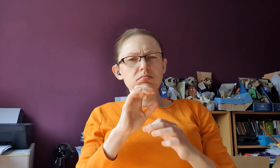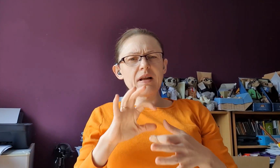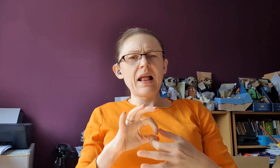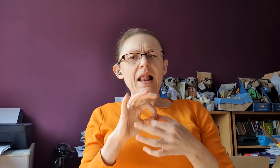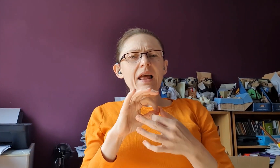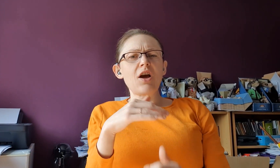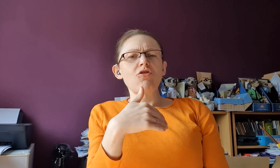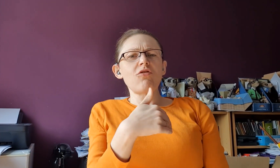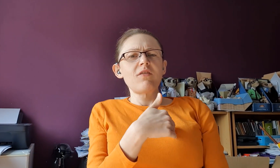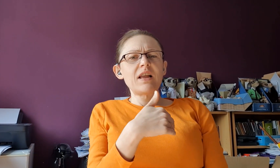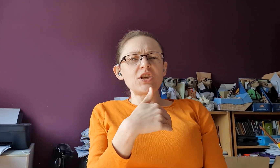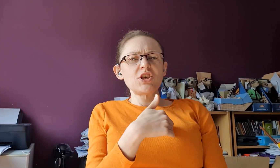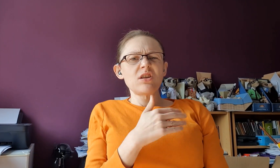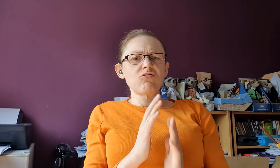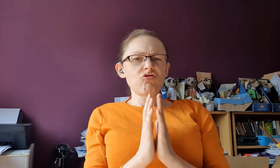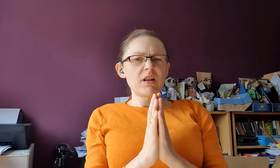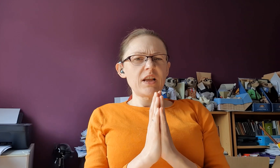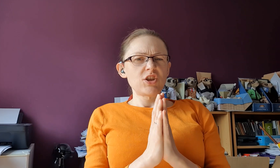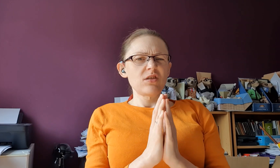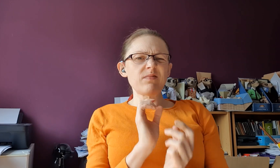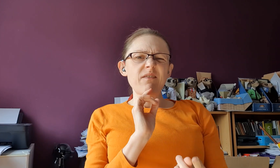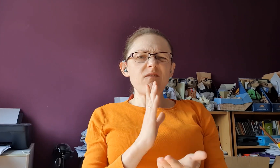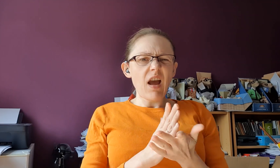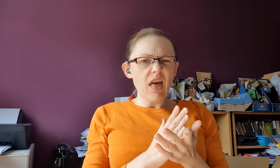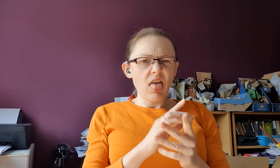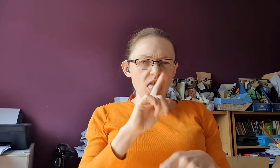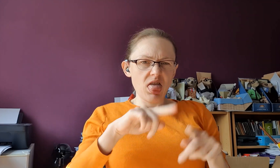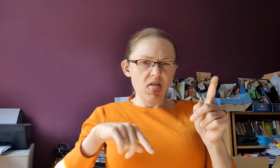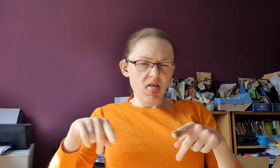I briefly want to present about various religions and faith.